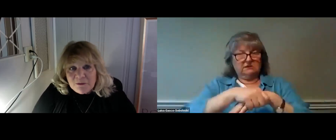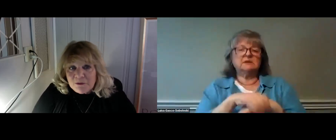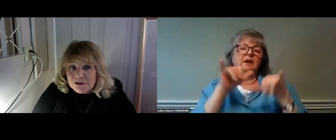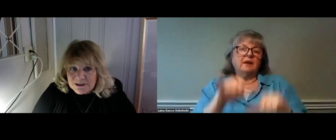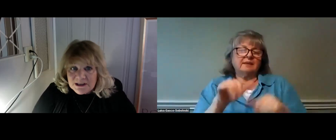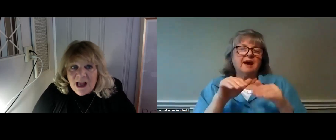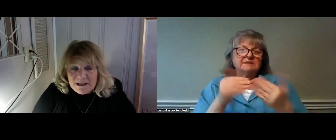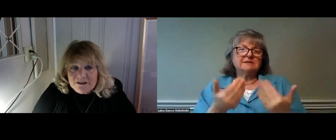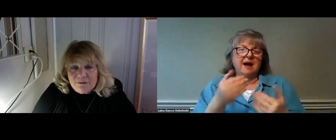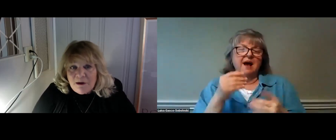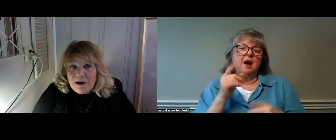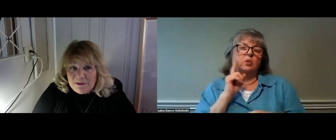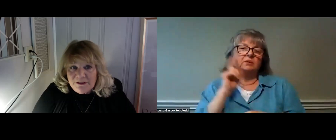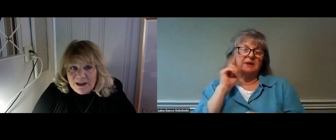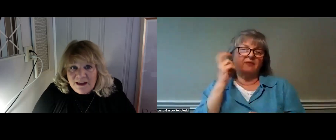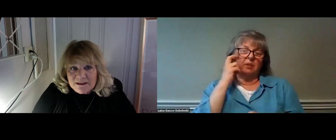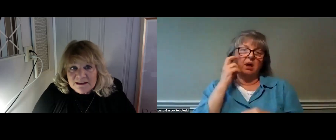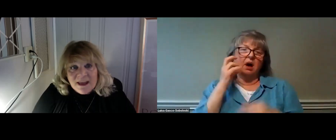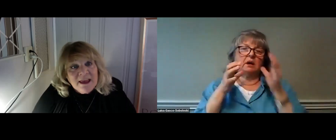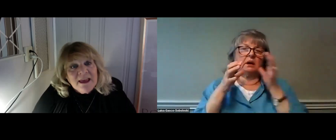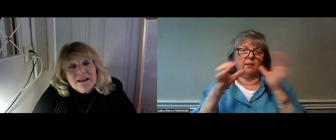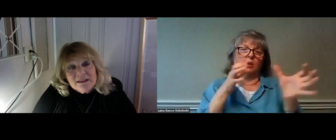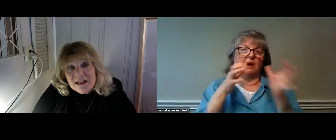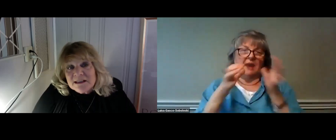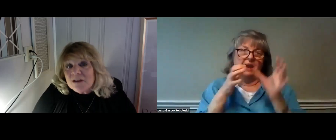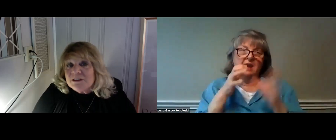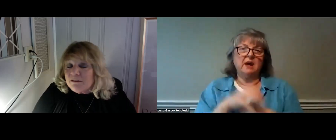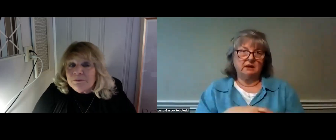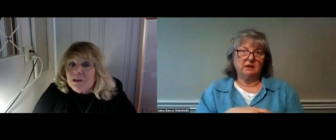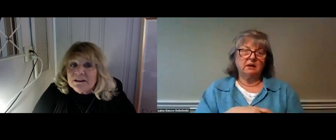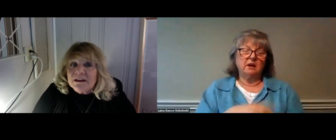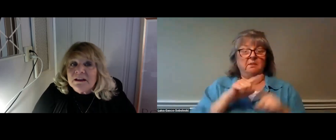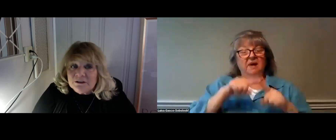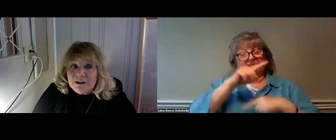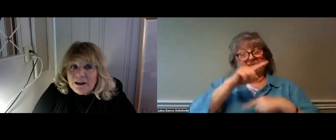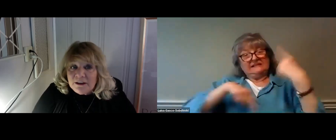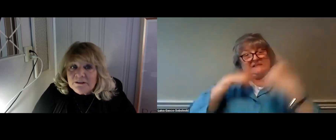we'll just sign into the palm of their hands. That's how deaf blind communicate.